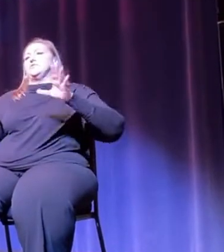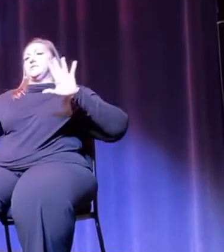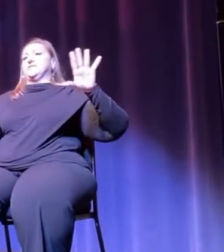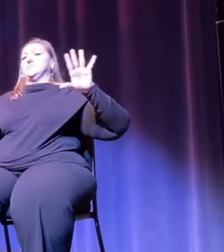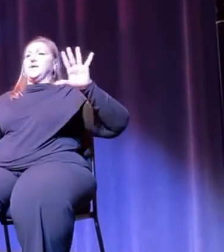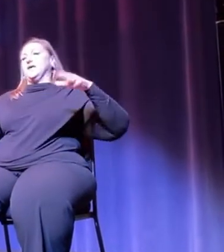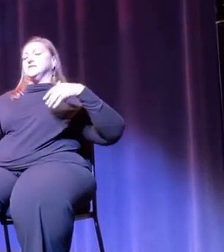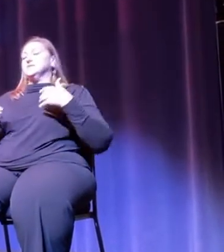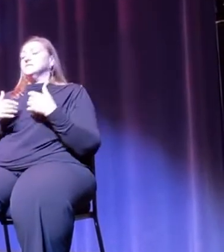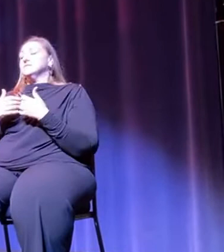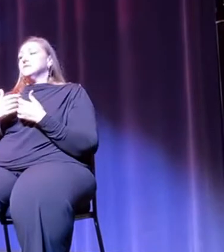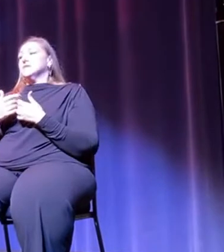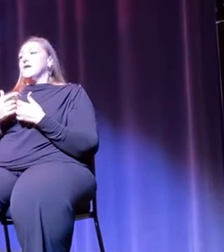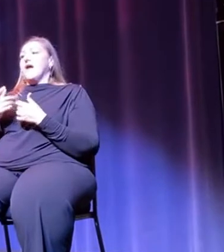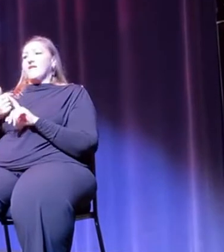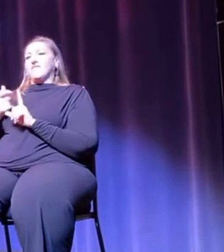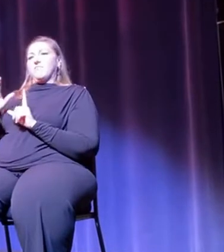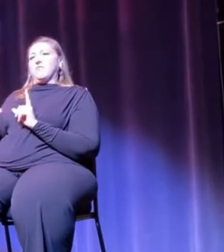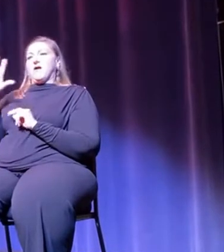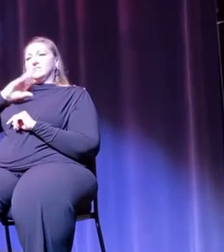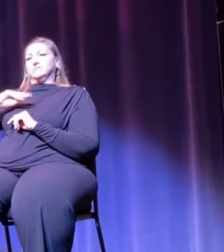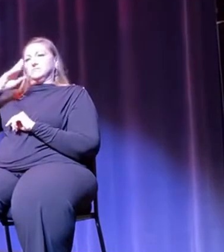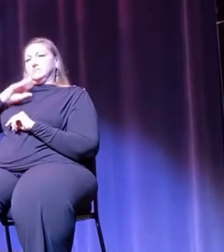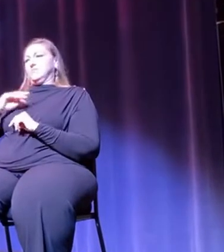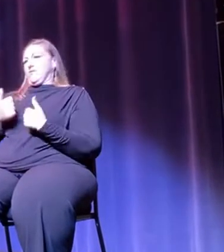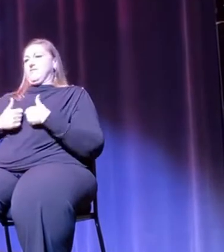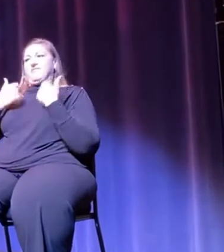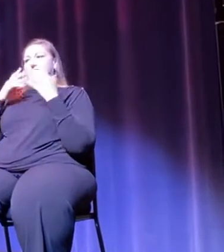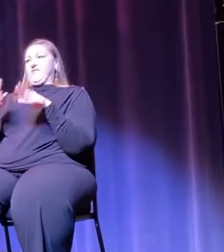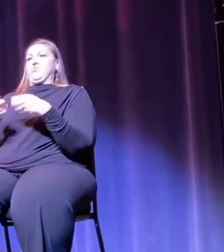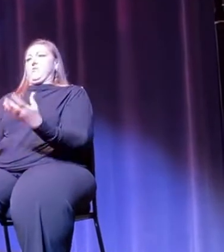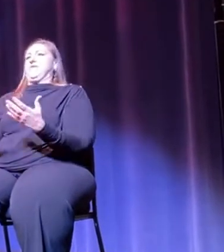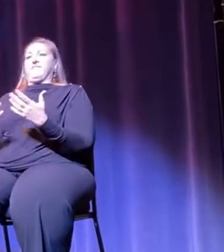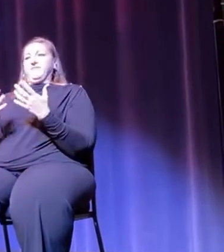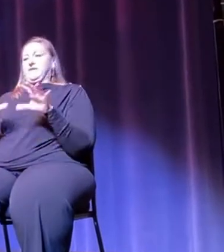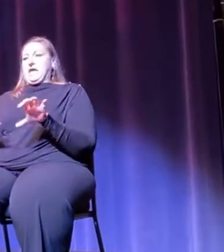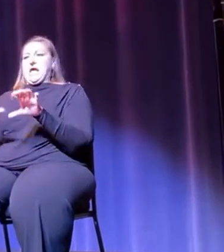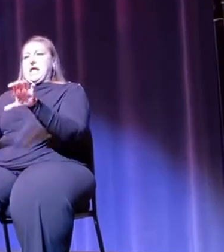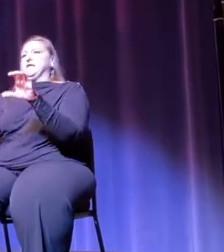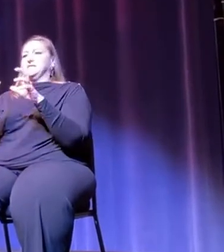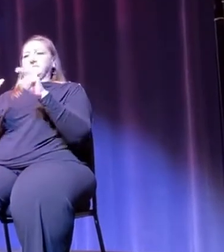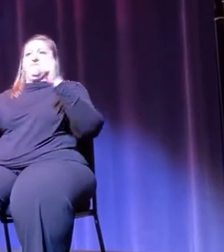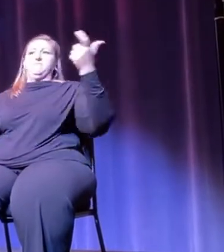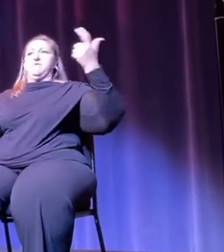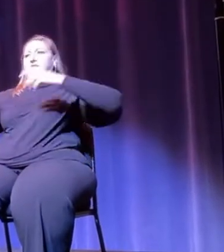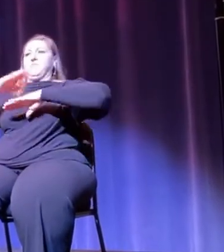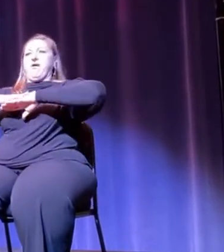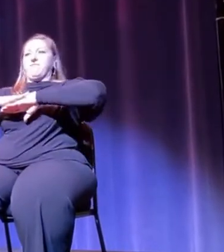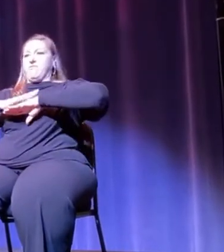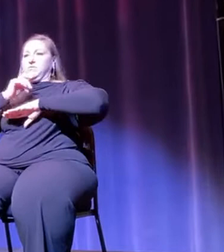and them theorizing from their own lives at a time in which they weren't given like, active and gigantic platforms